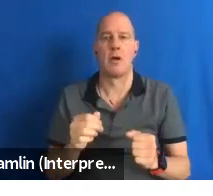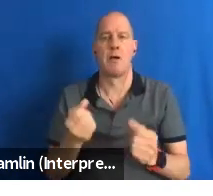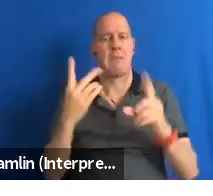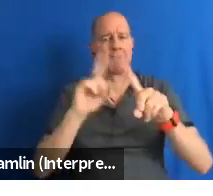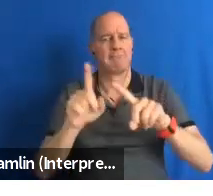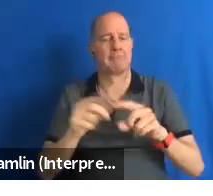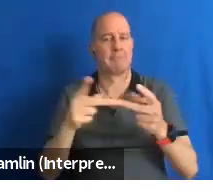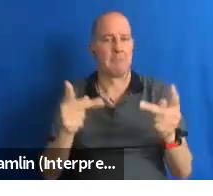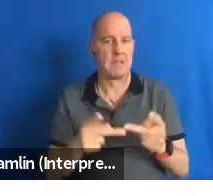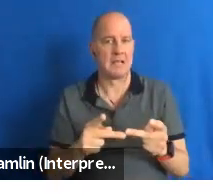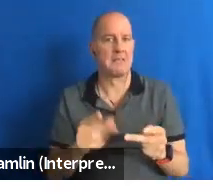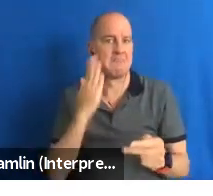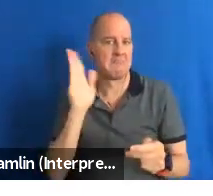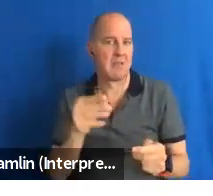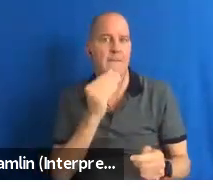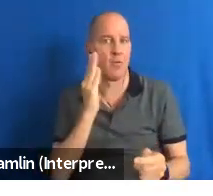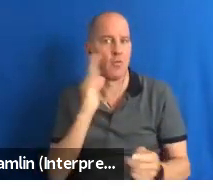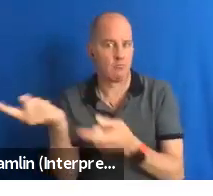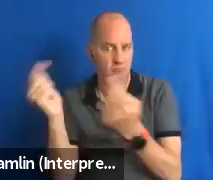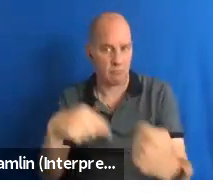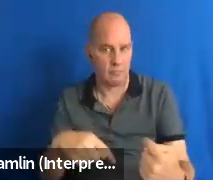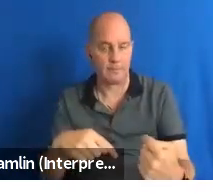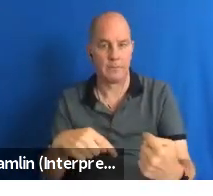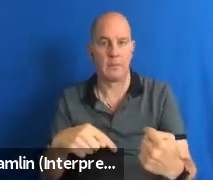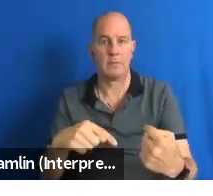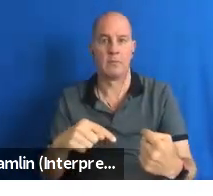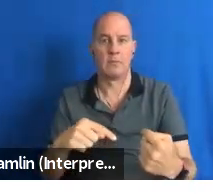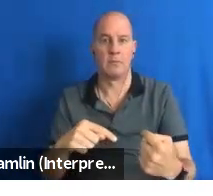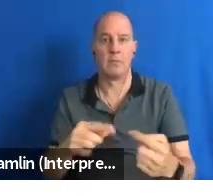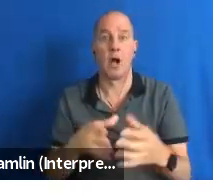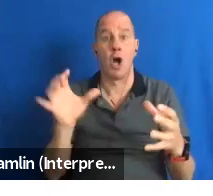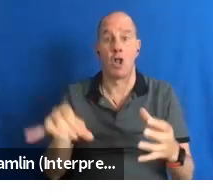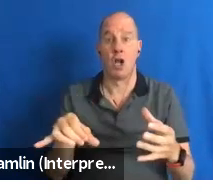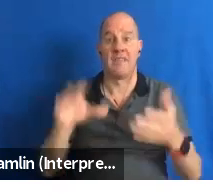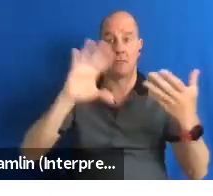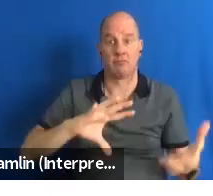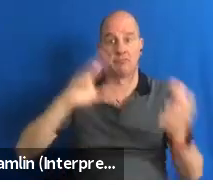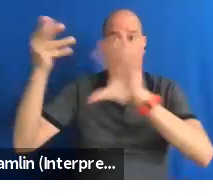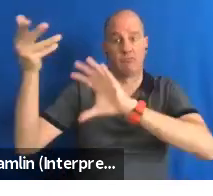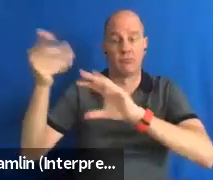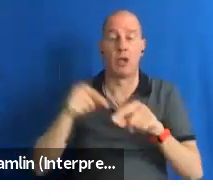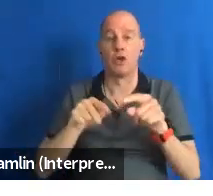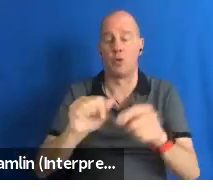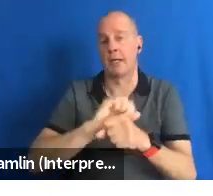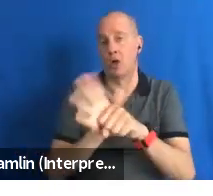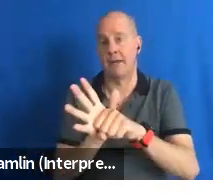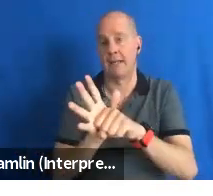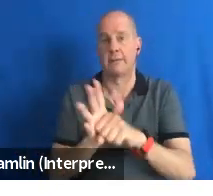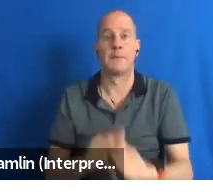a lot of that was disrupted during COVID. And in some cases it still is, though,